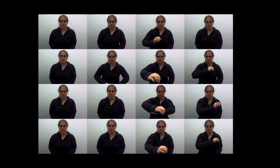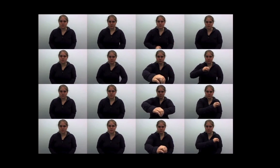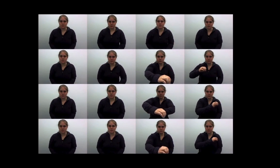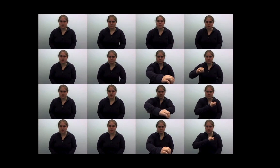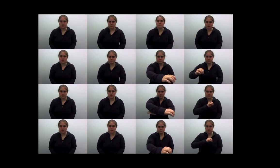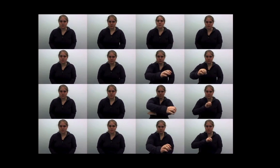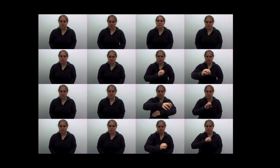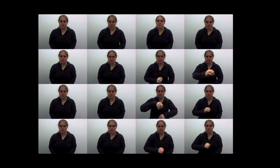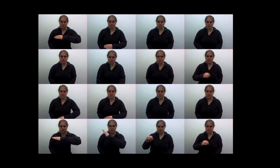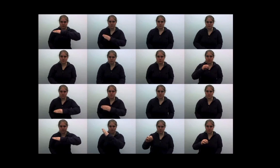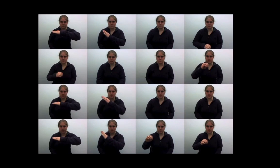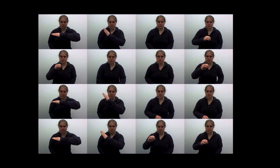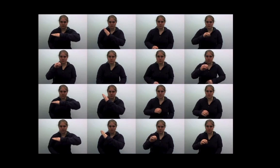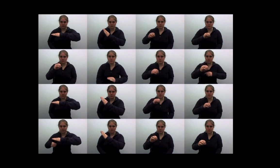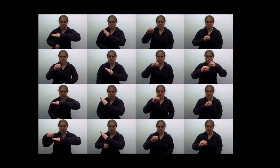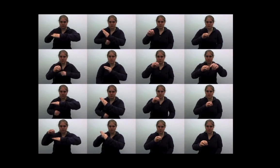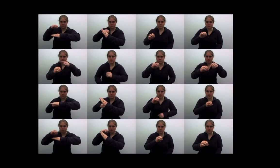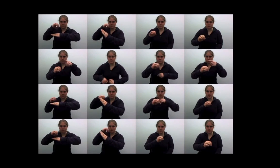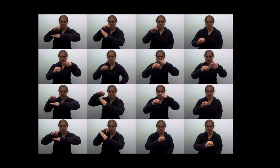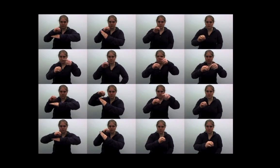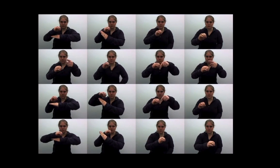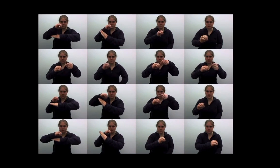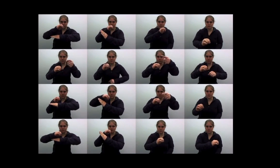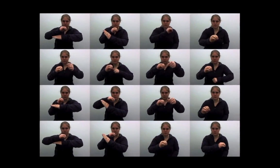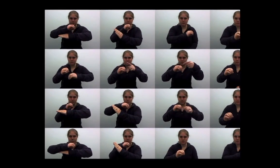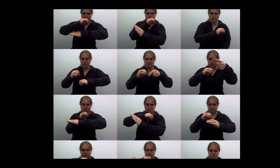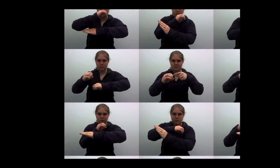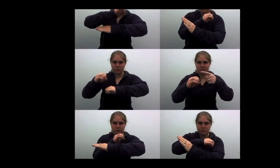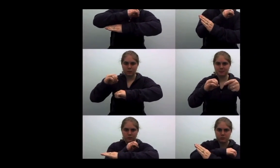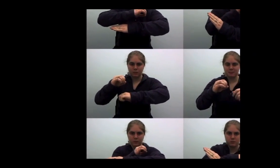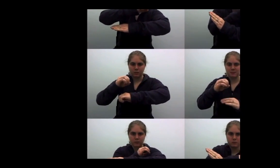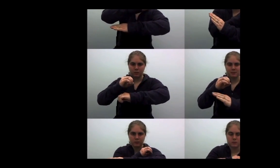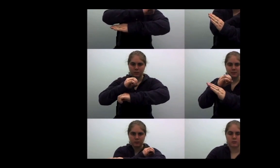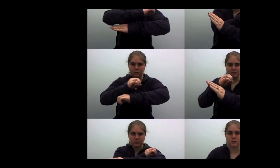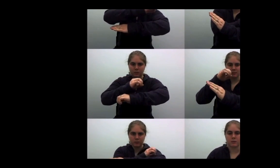another chain, which I particularly like, and have a look at what she's doing here